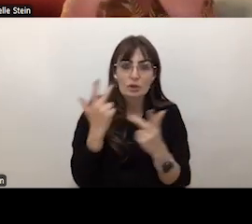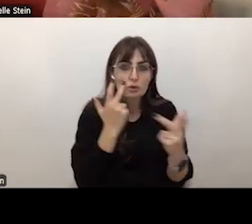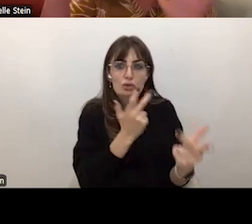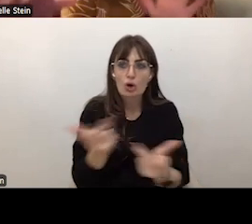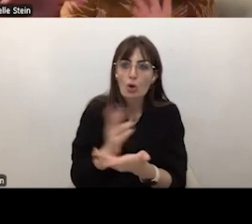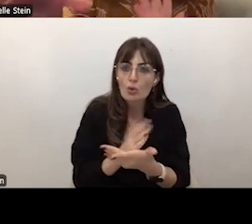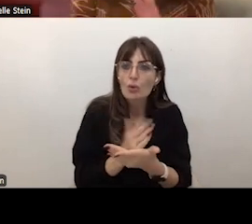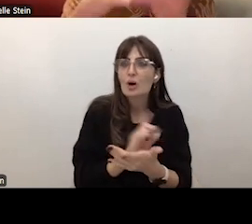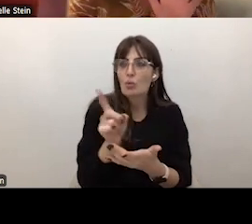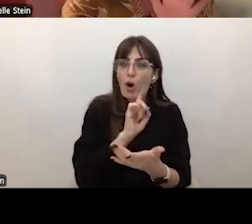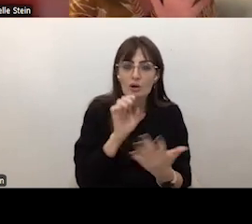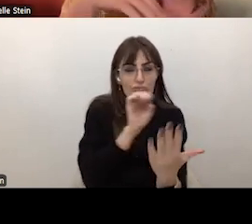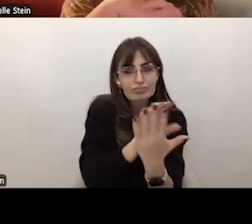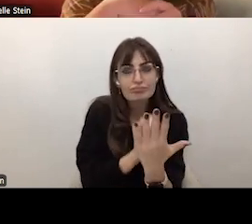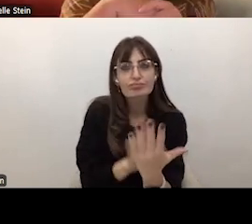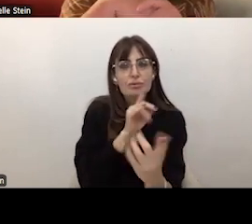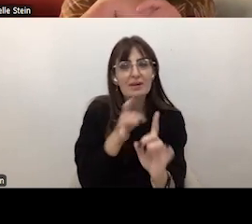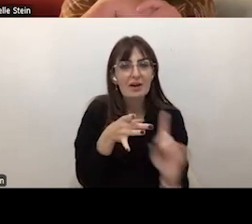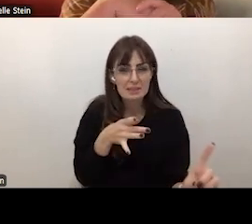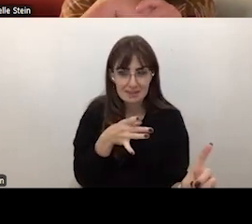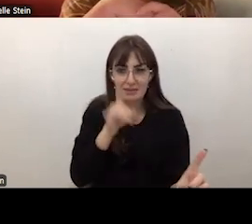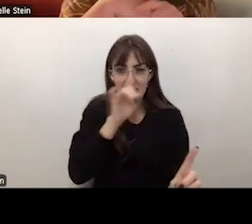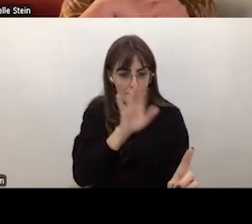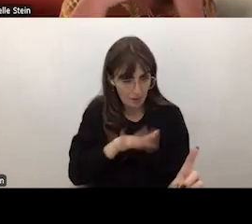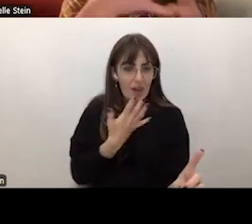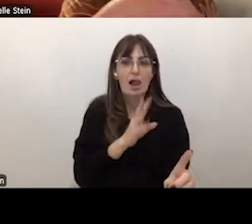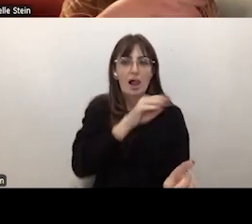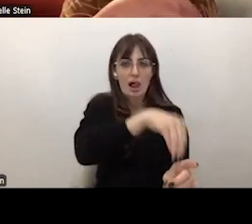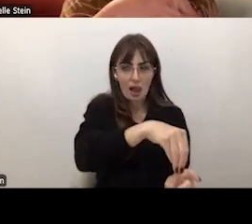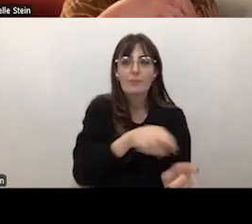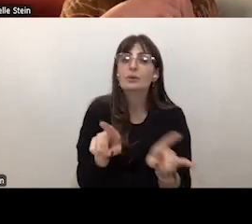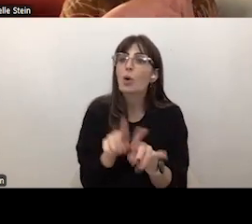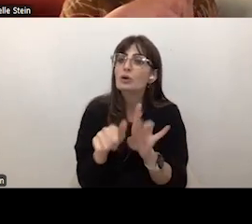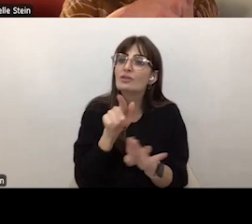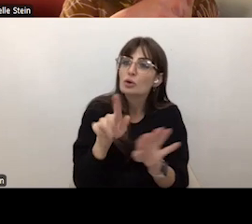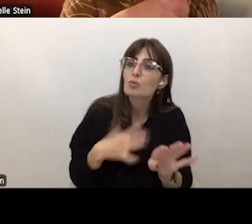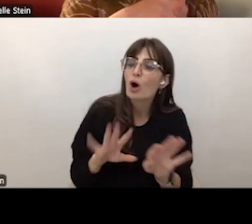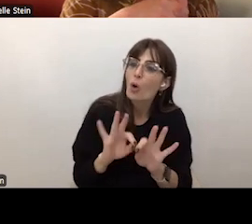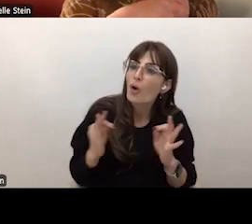we will talk about this further on. And also, if you are an organisation which has